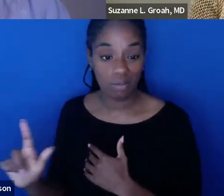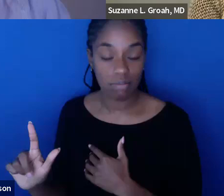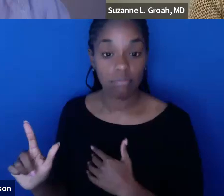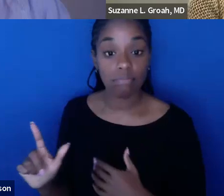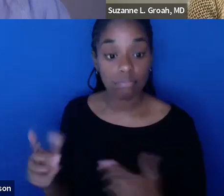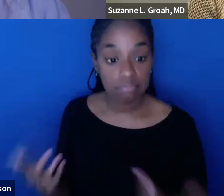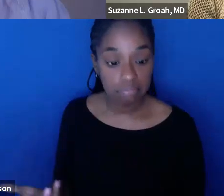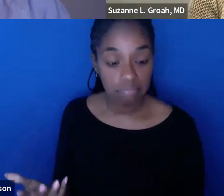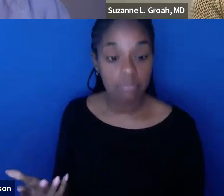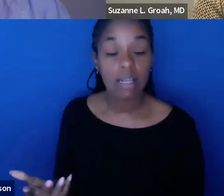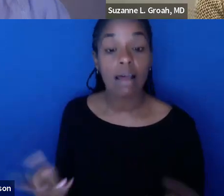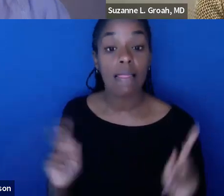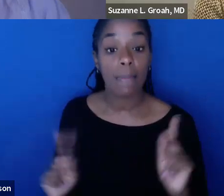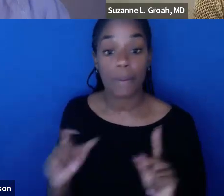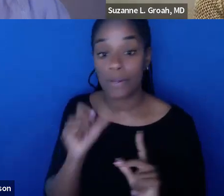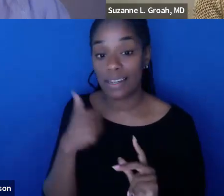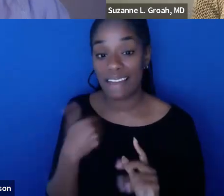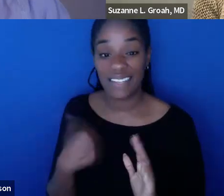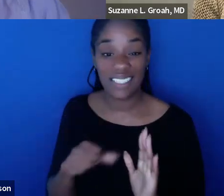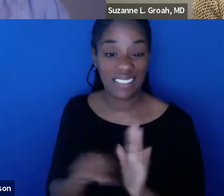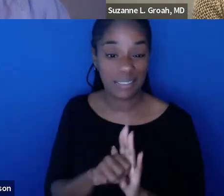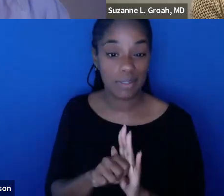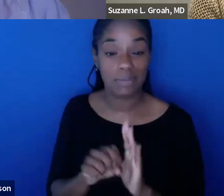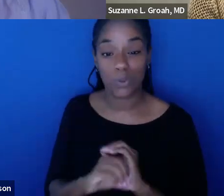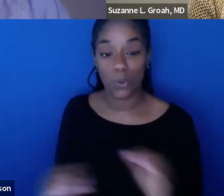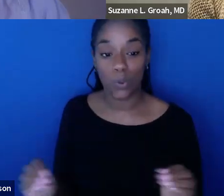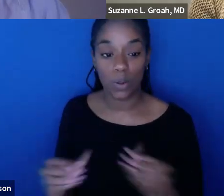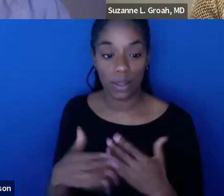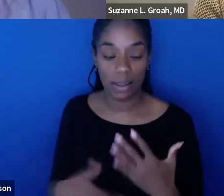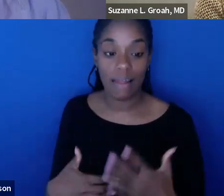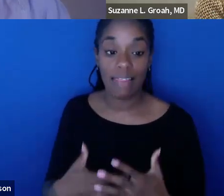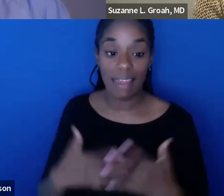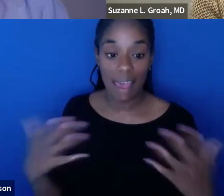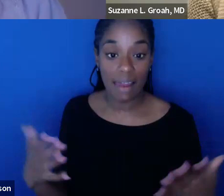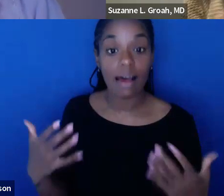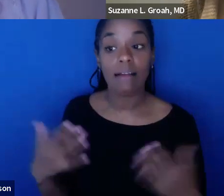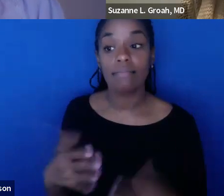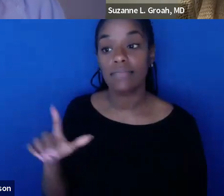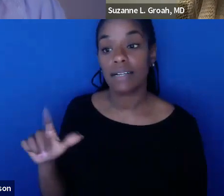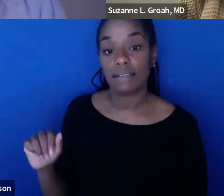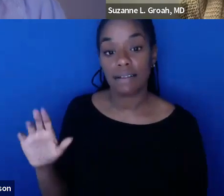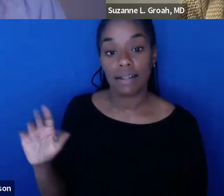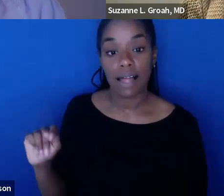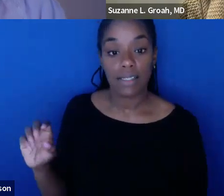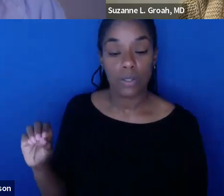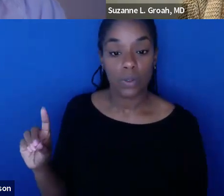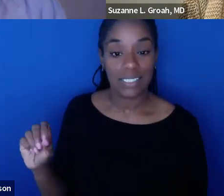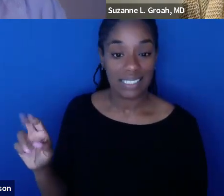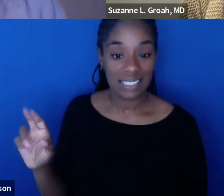The ones who didn't have any symptoms, who didn't have any leakage, they had a lot of Lactobacillus. And the ones who did have leakage had less.